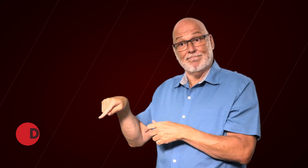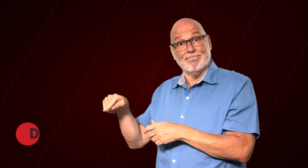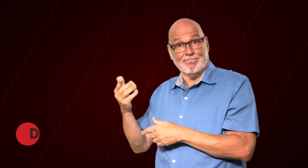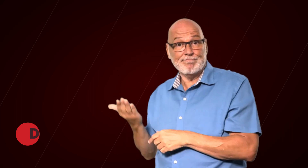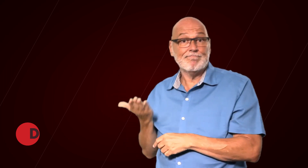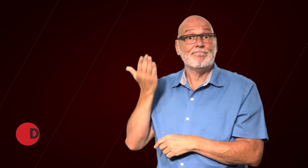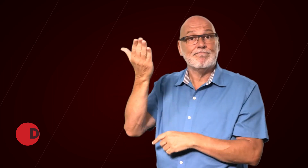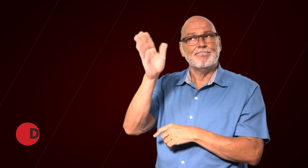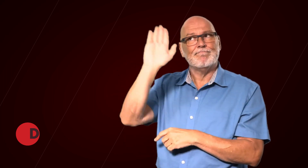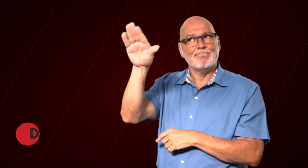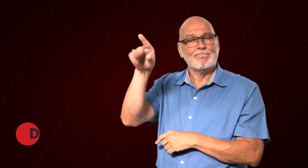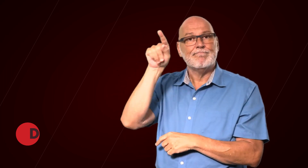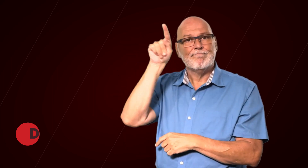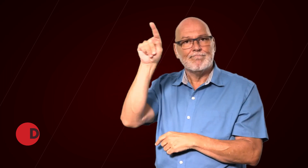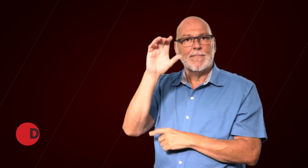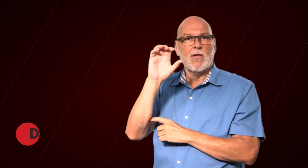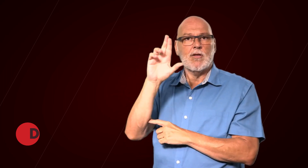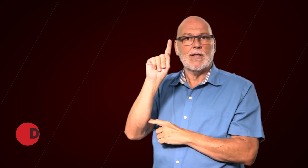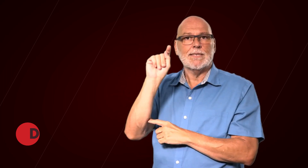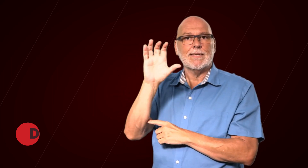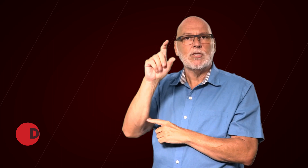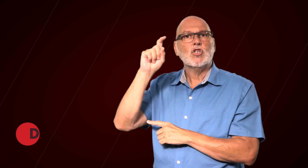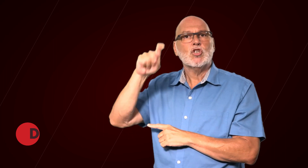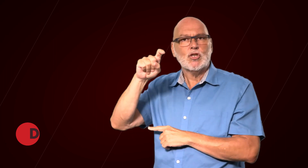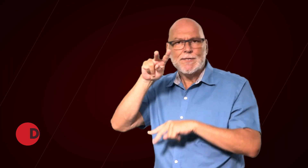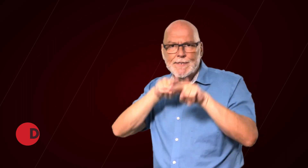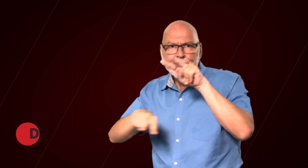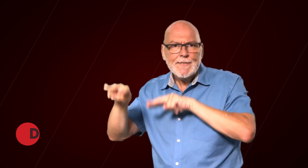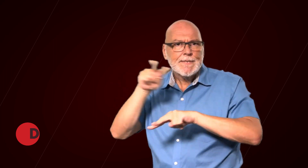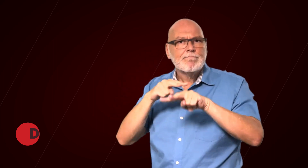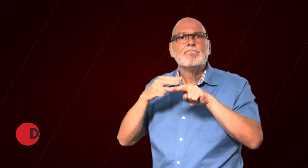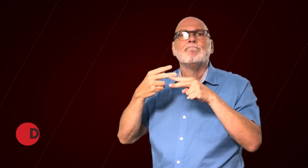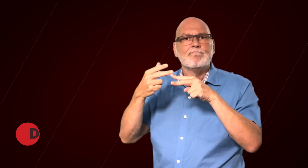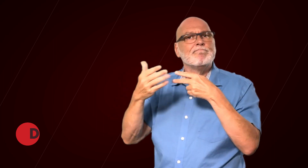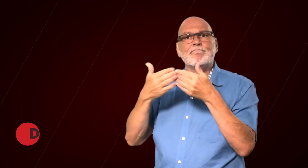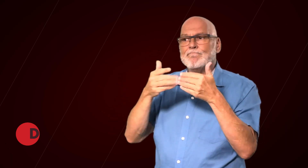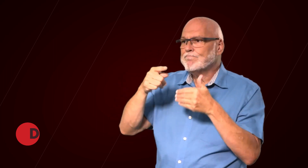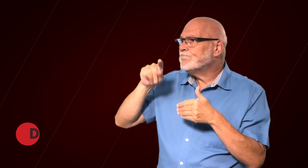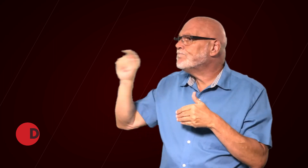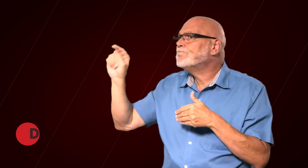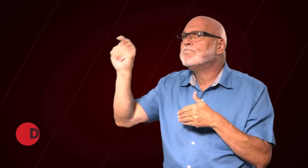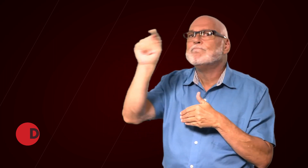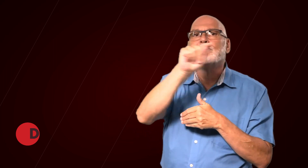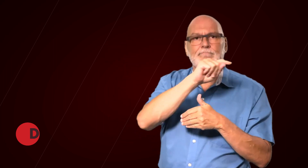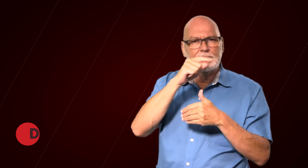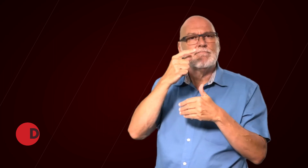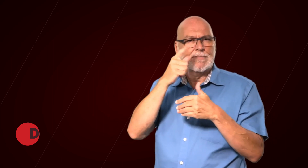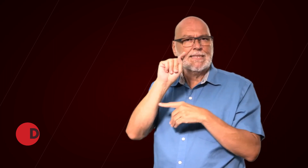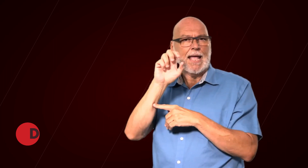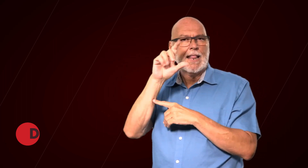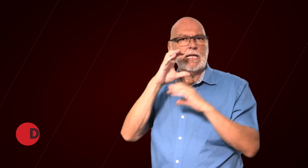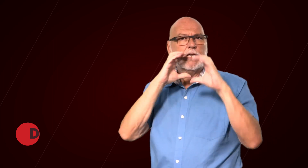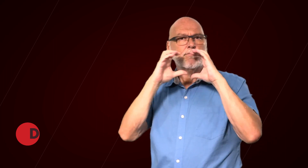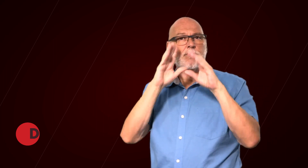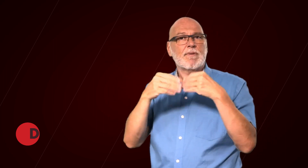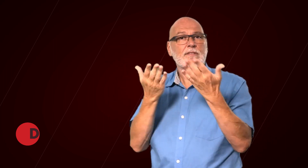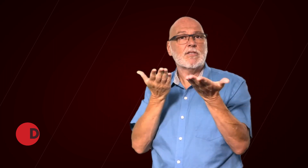CRTC should look into whether all telecommunications service providers